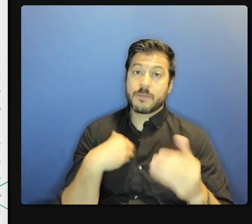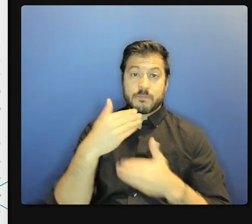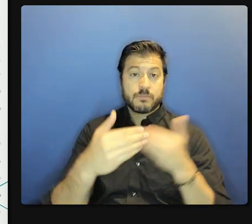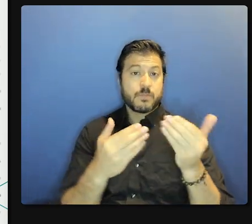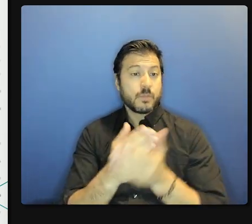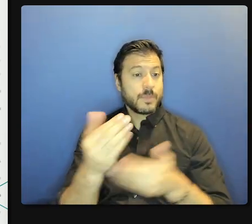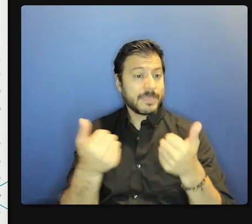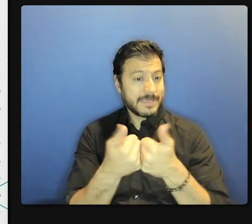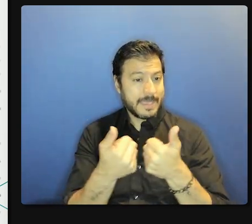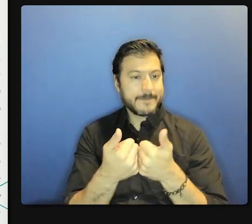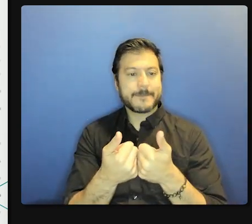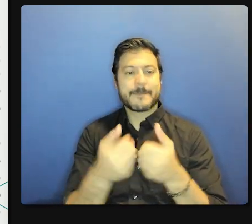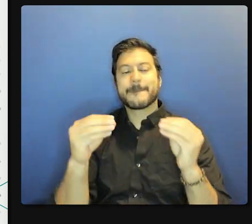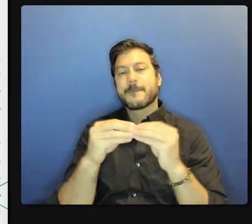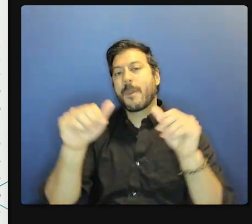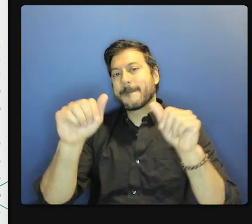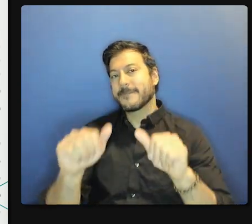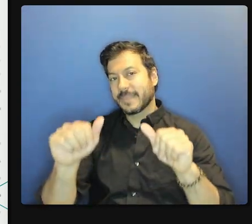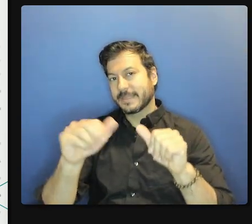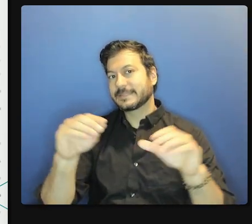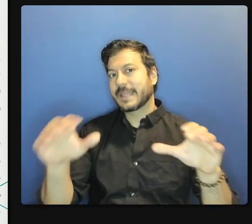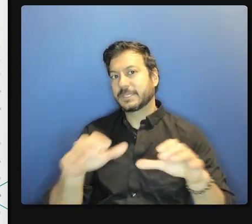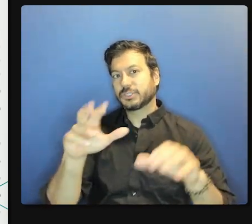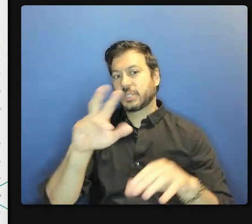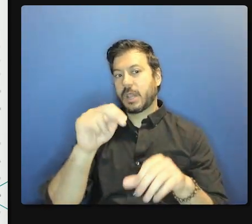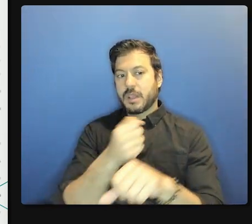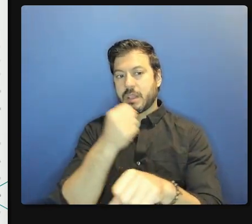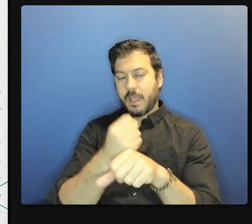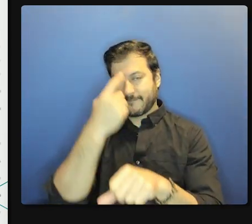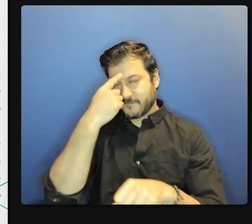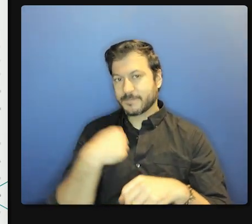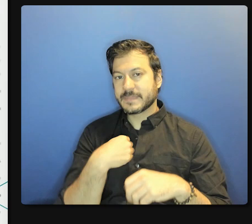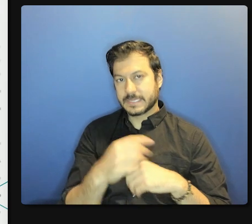The more I progress through the game, the more abilities are unlocked.